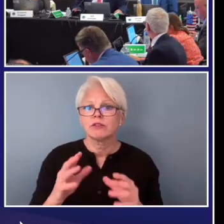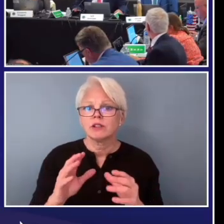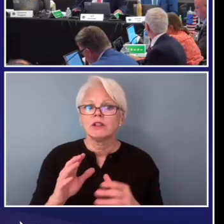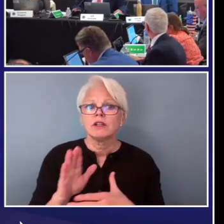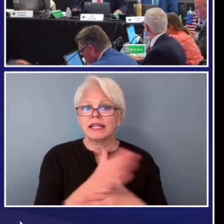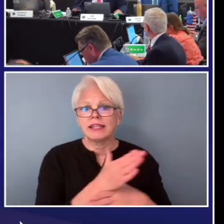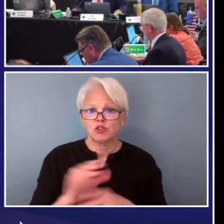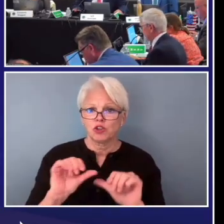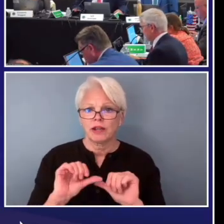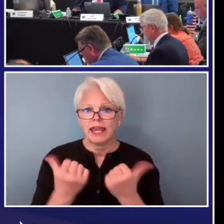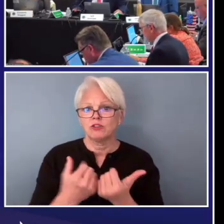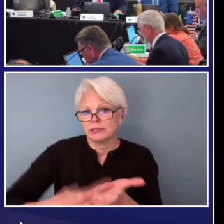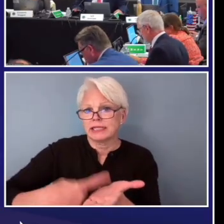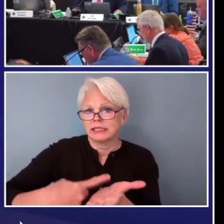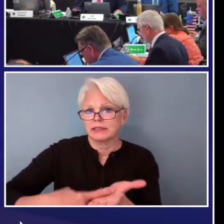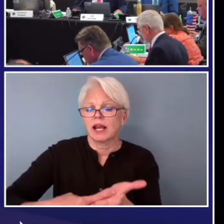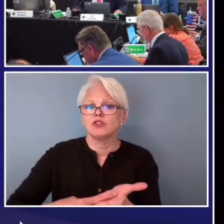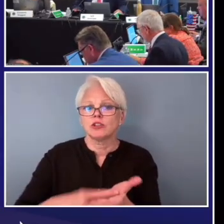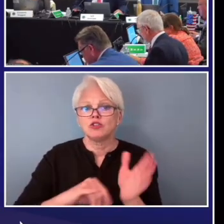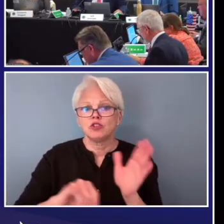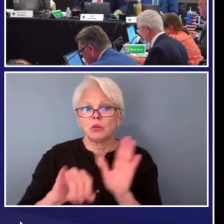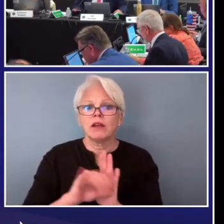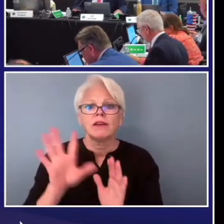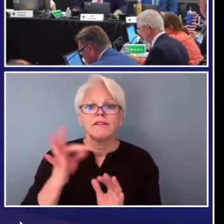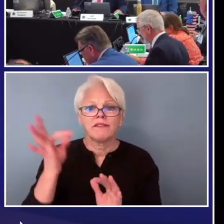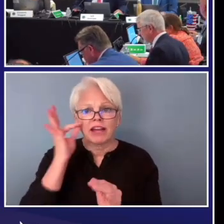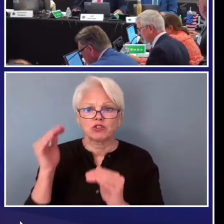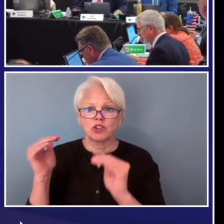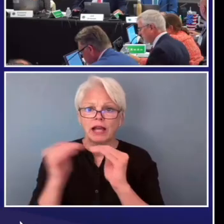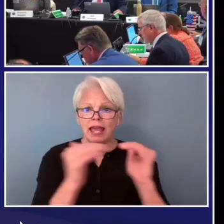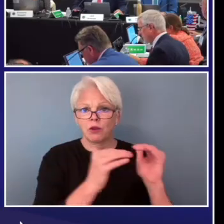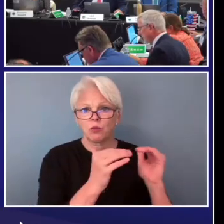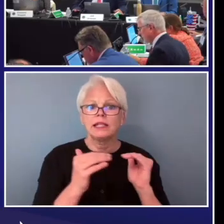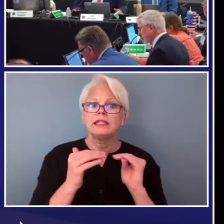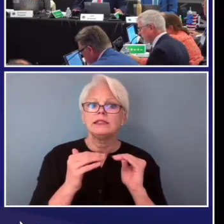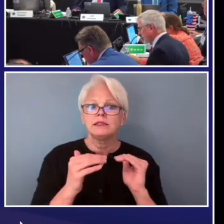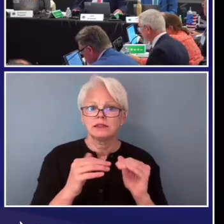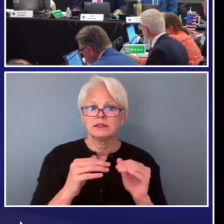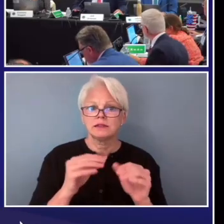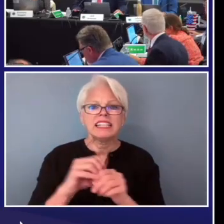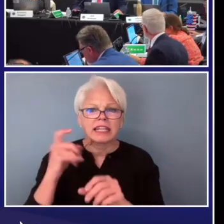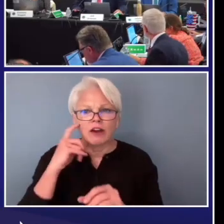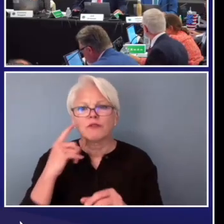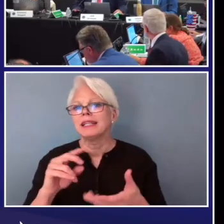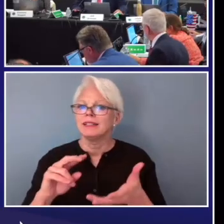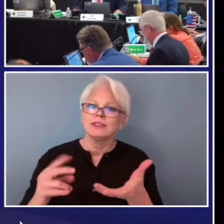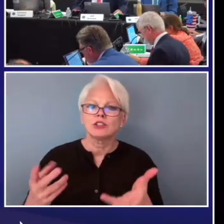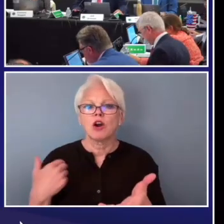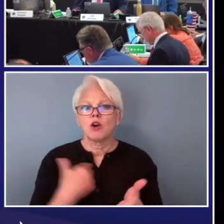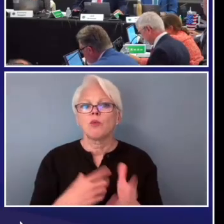um, federal equities um, elsewhere in the government. So we've met with the Veterans Administration.